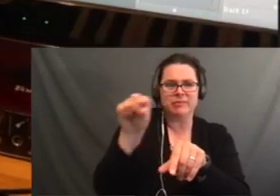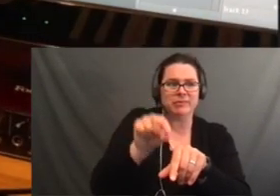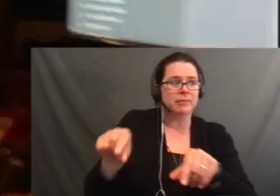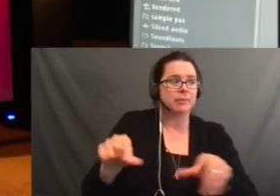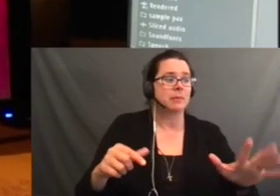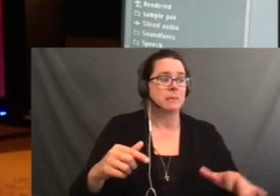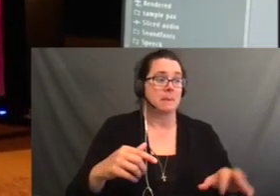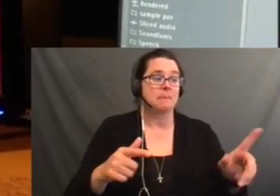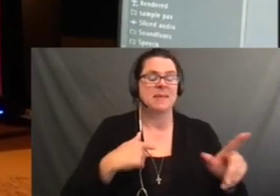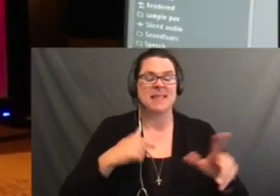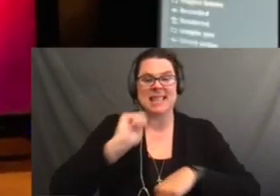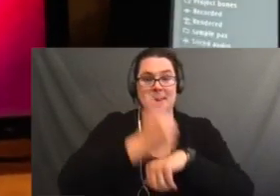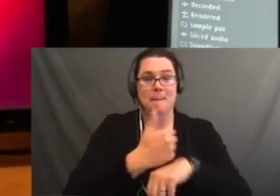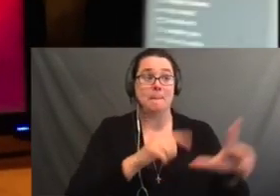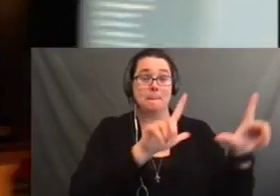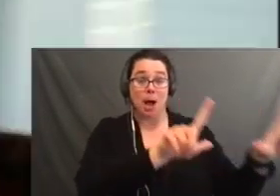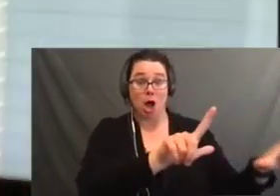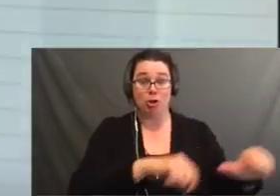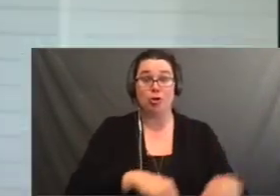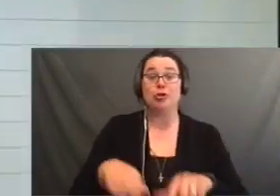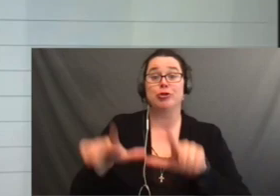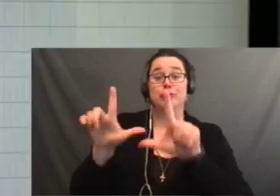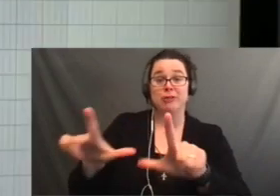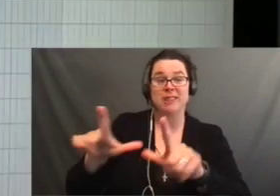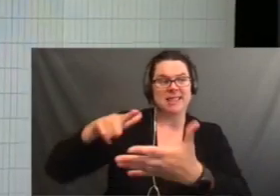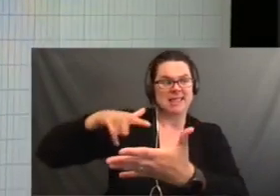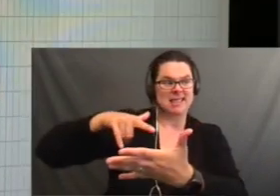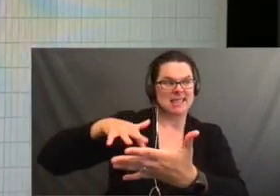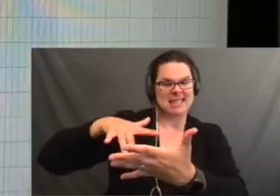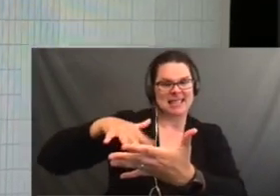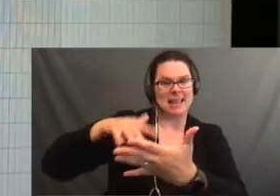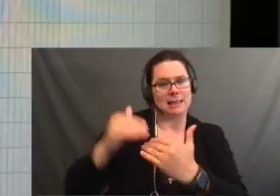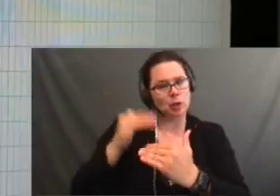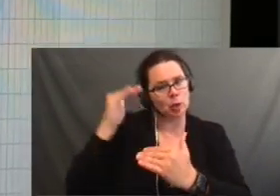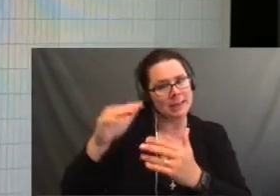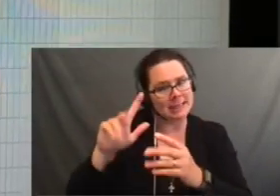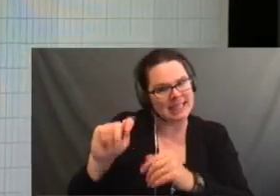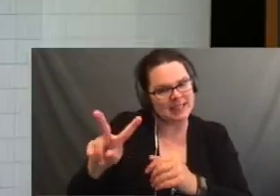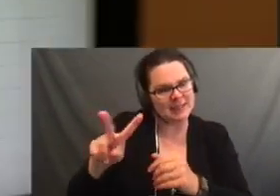Levi: So I got my set up. This is my monitor. This is my 32in TV monitor.